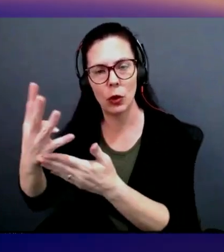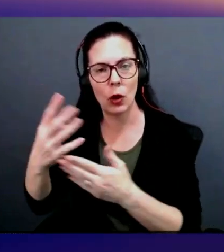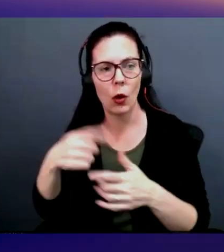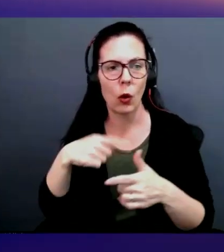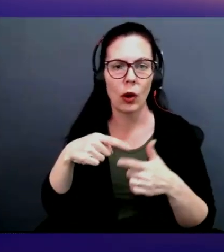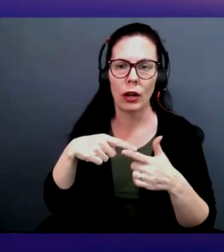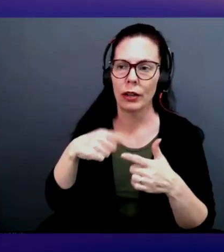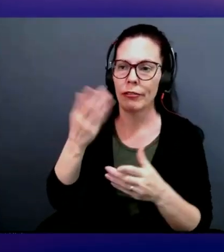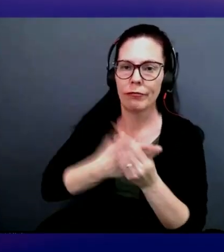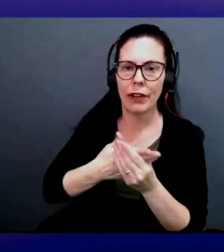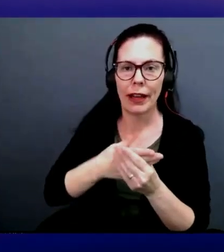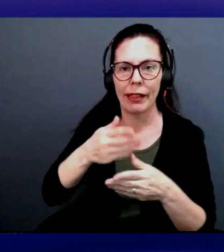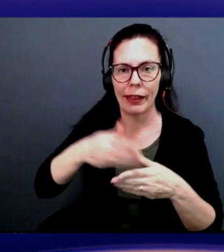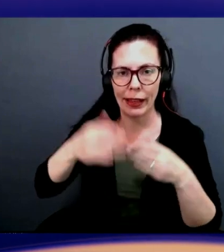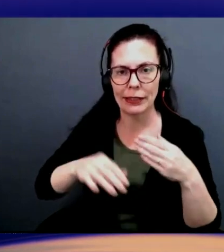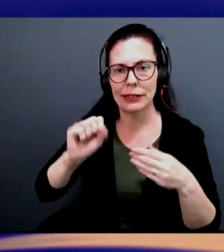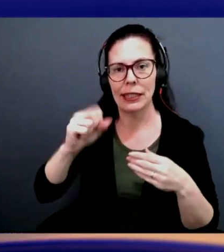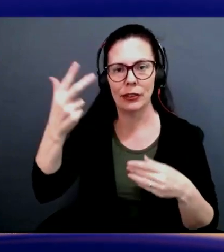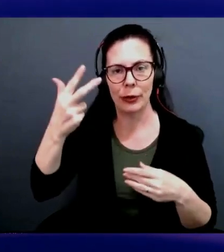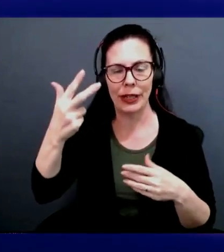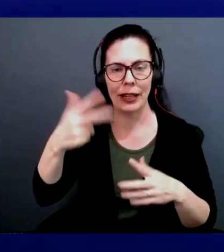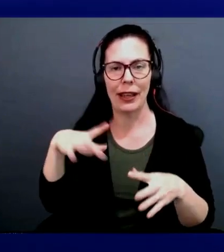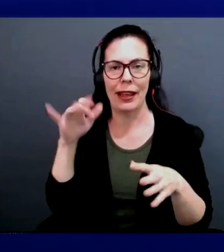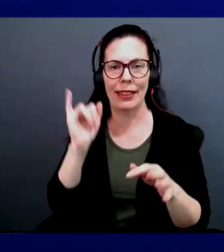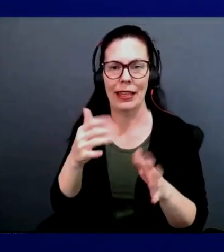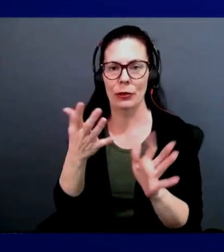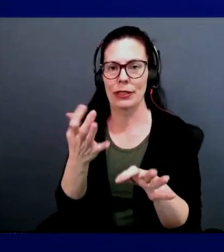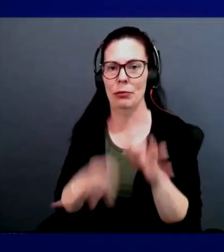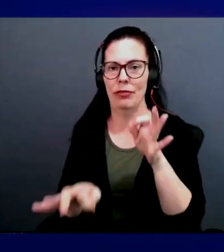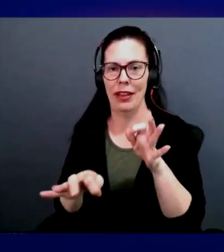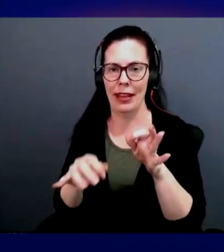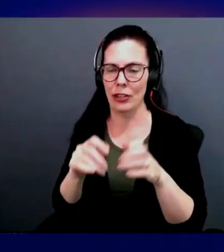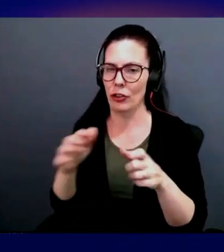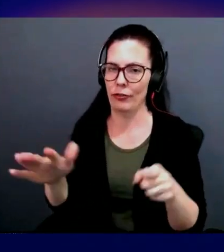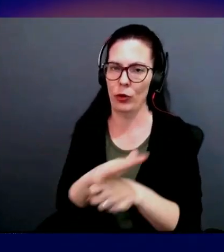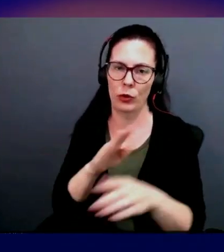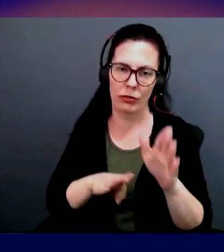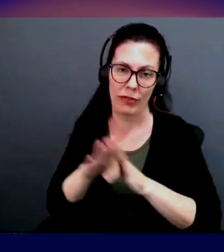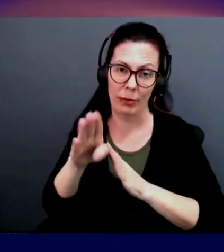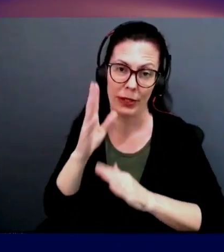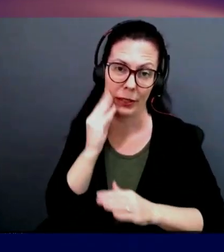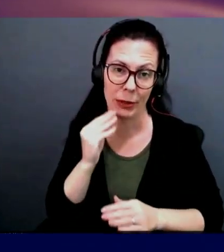And that simplifies the entire development experience. Okay. So the idea with Interactive Sessions